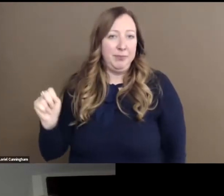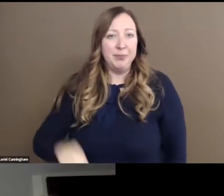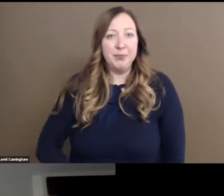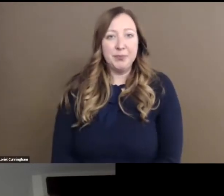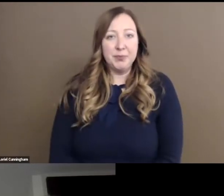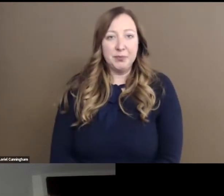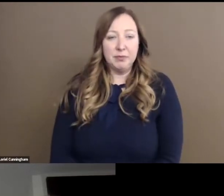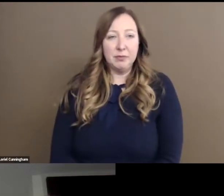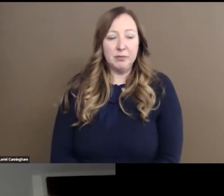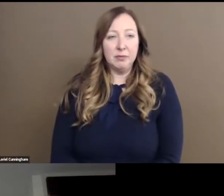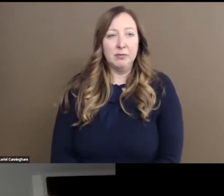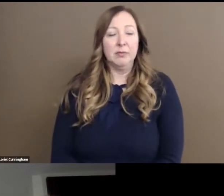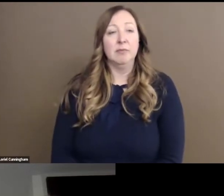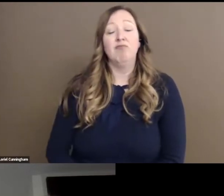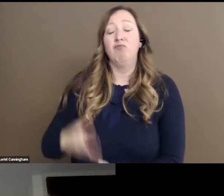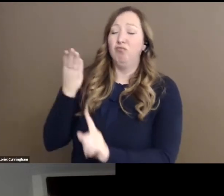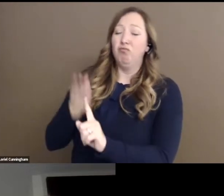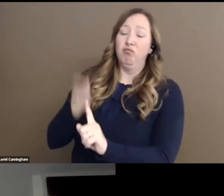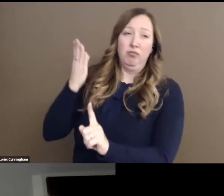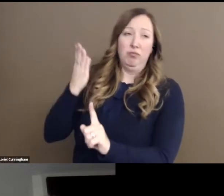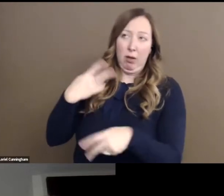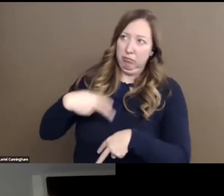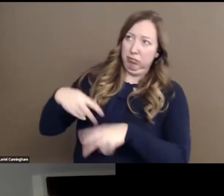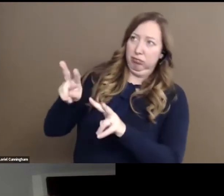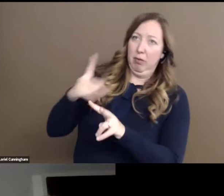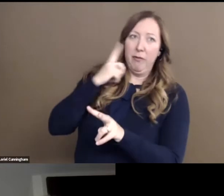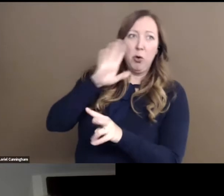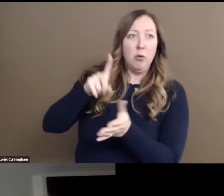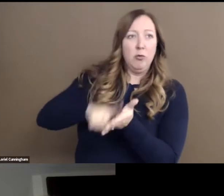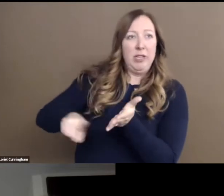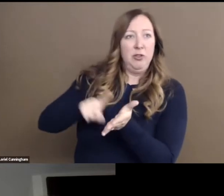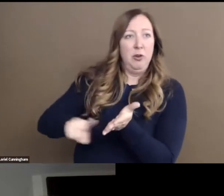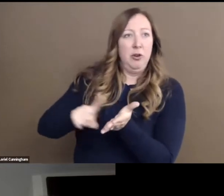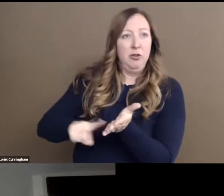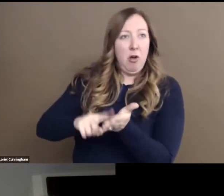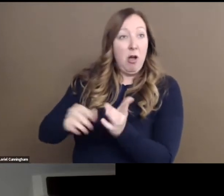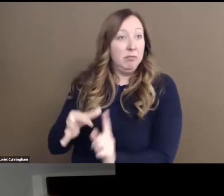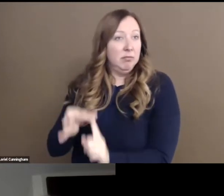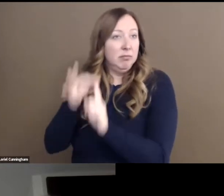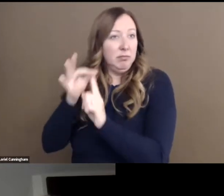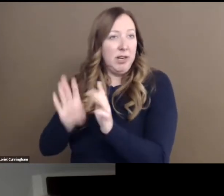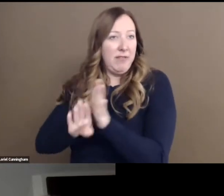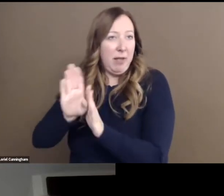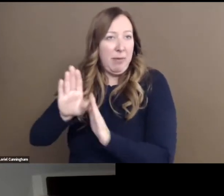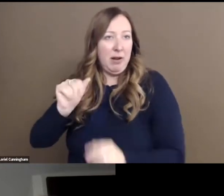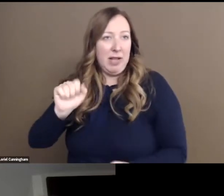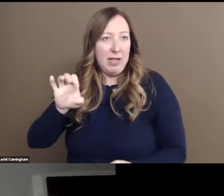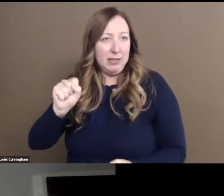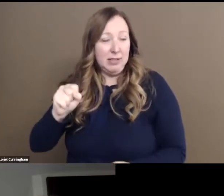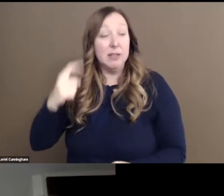dr landau is known for her research on unusual cases of development